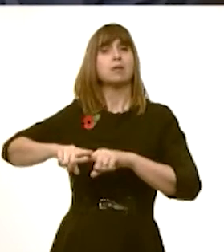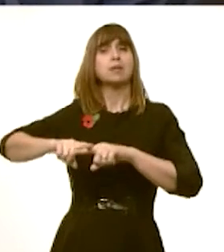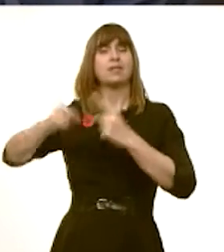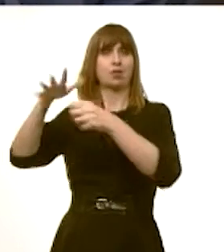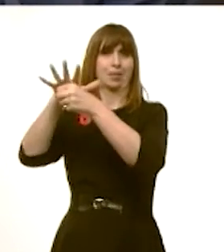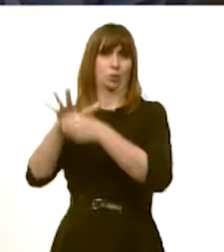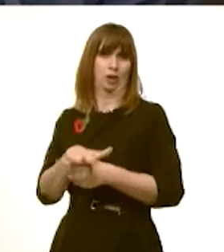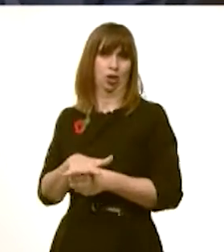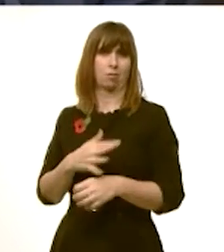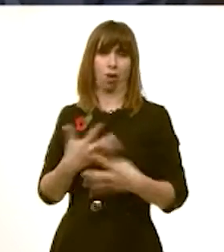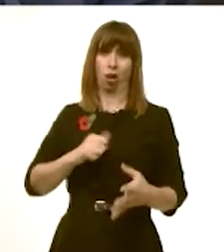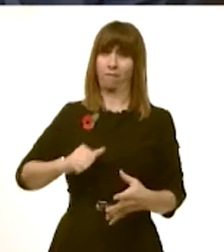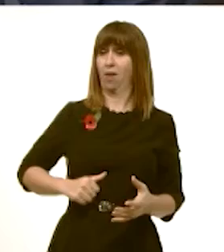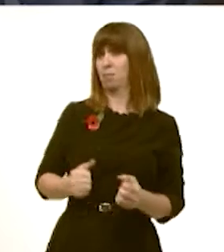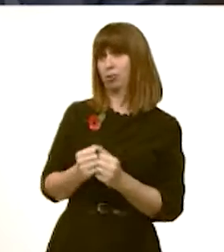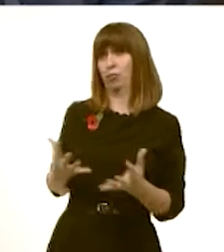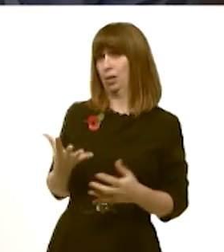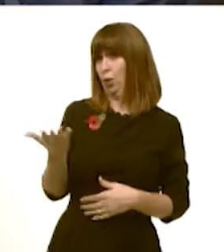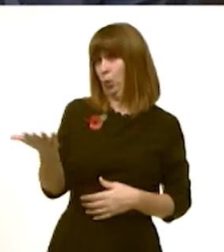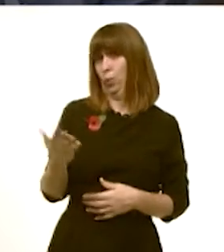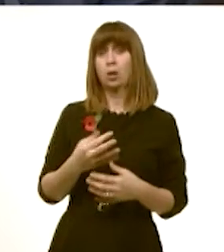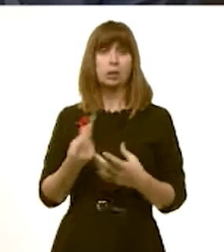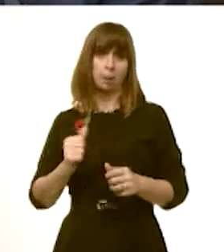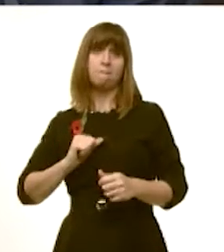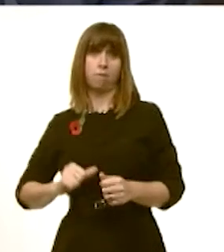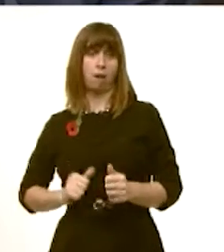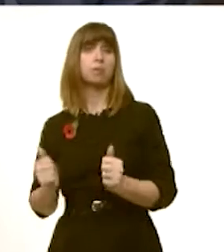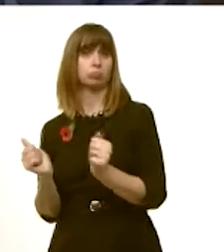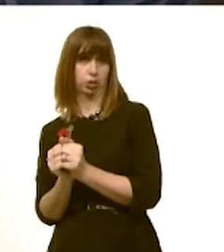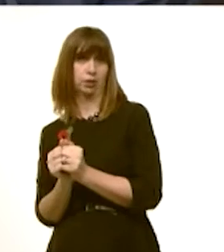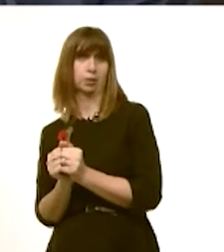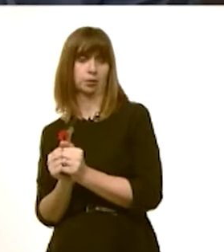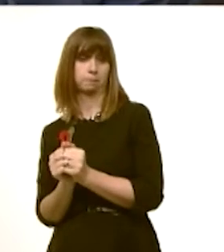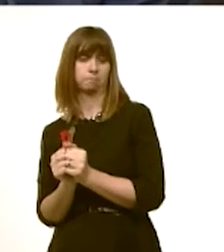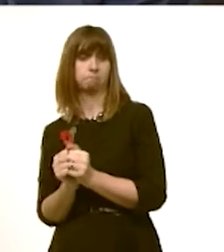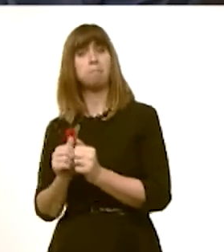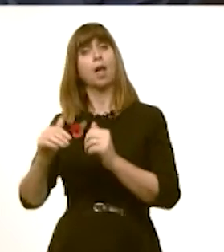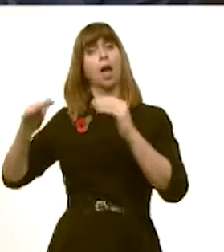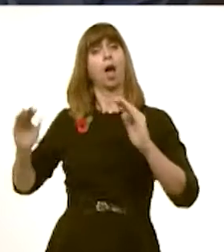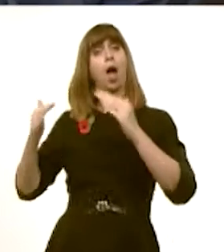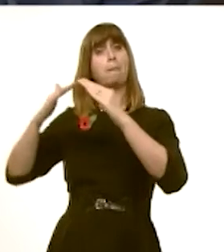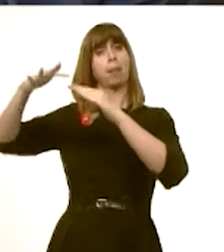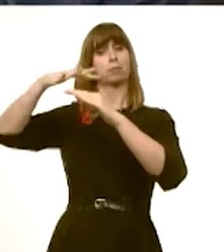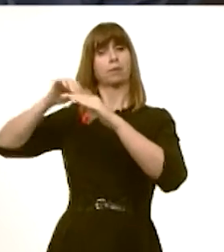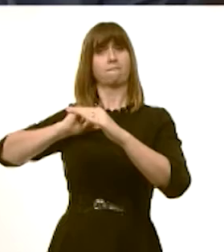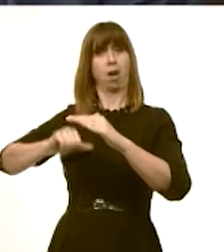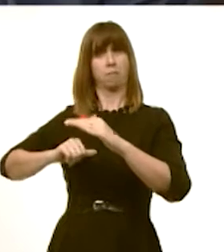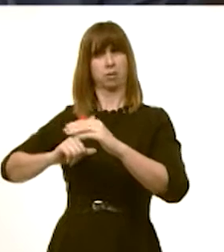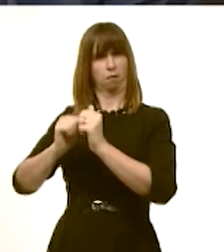There are plenty of farmers who donít agree with that view and Iíve met farmers who do. Now, if itís the case that upland farmers are less valued than lowland farmers, I have